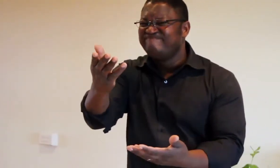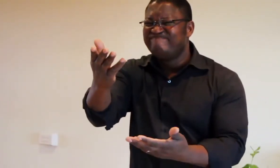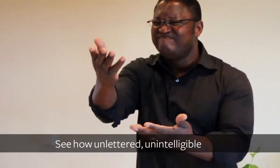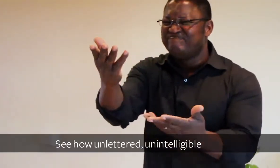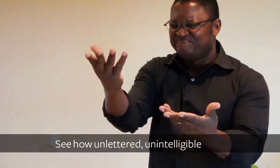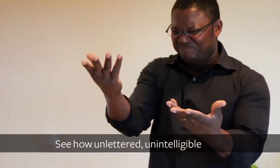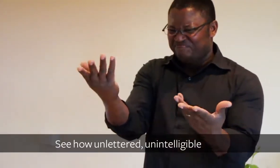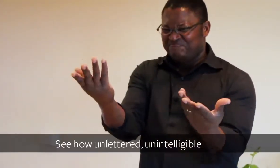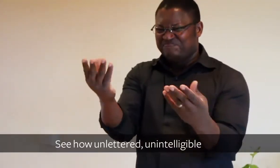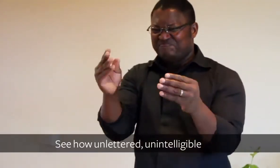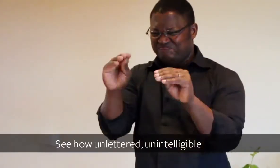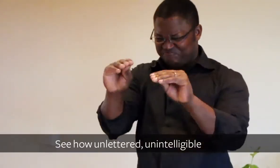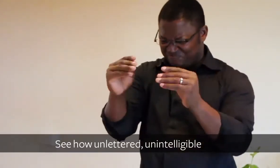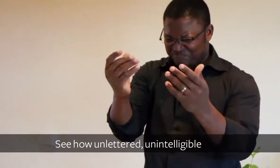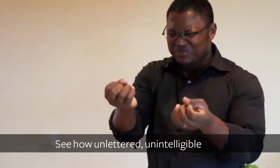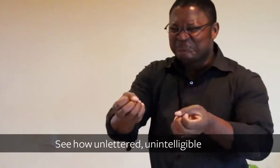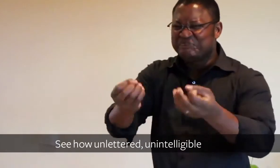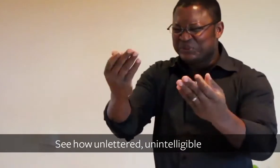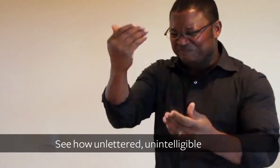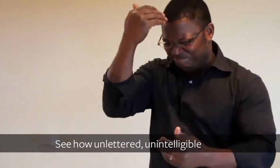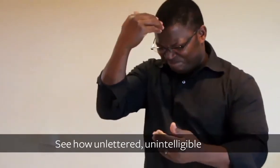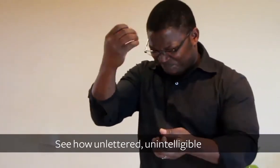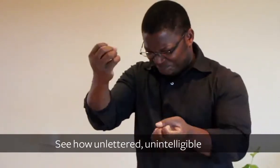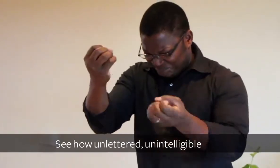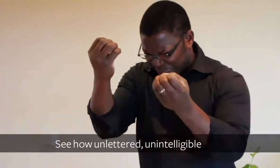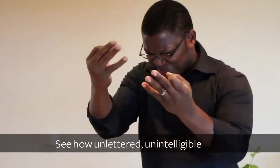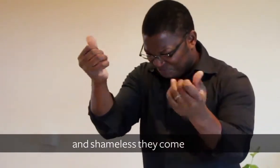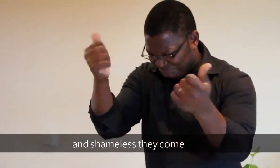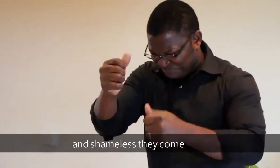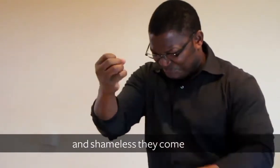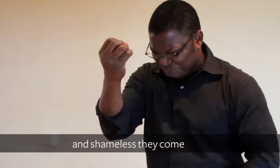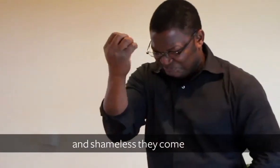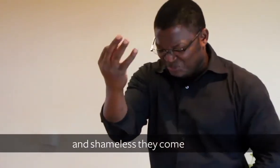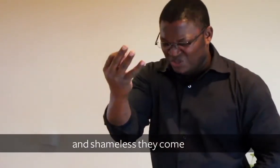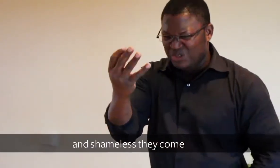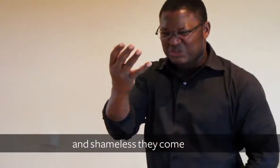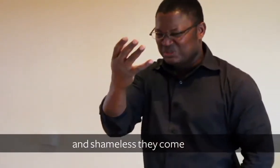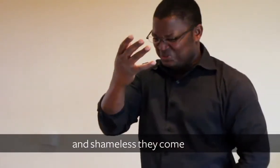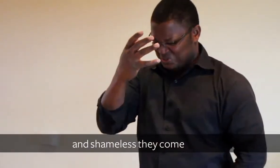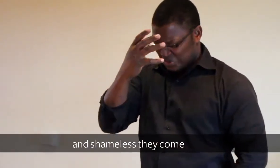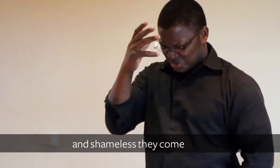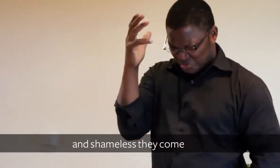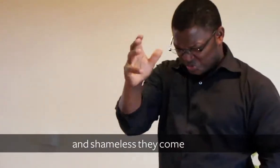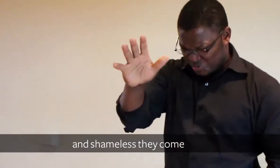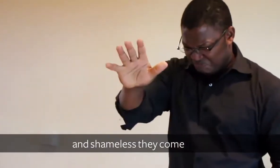See how unlettered, unintelligible and shameless they come